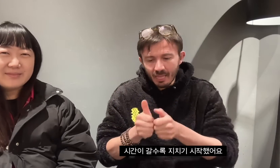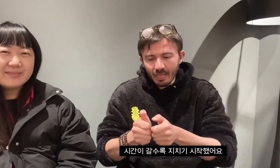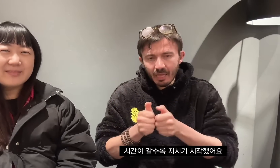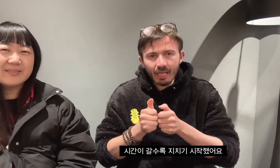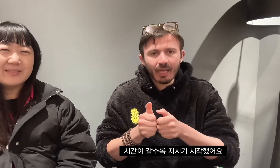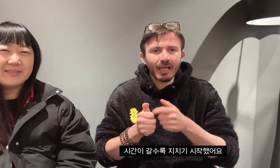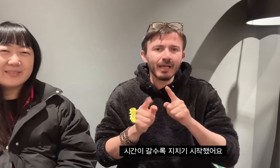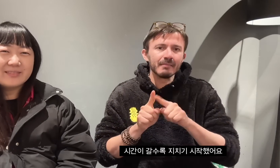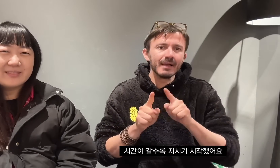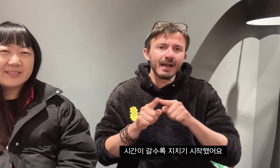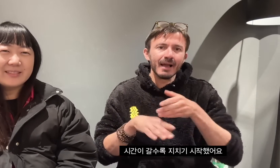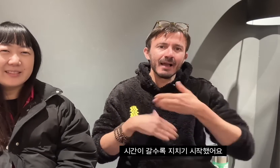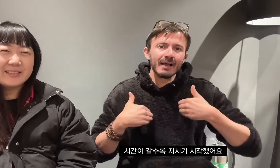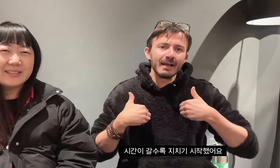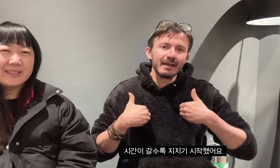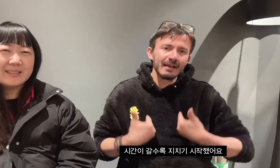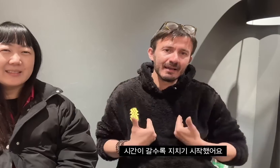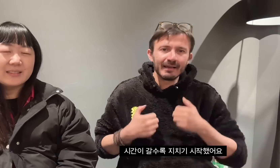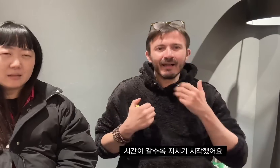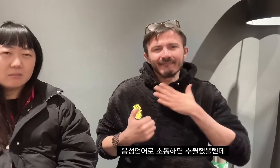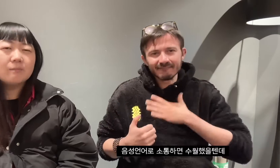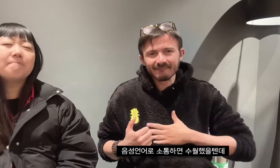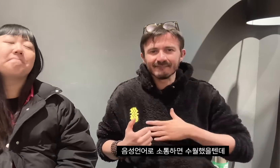but I started to get tired as time went on.